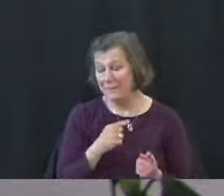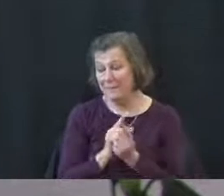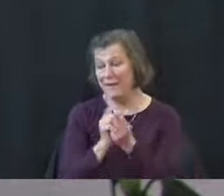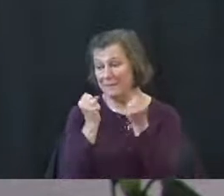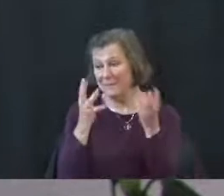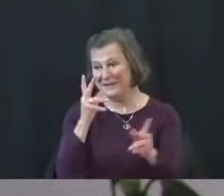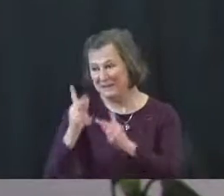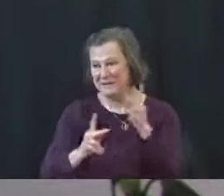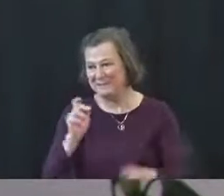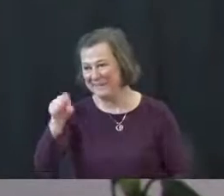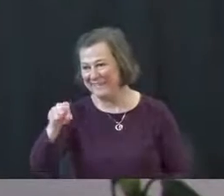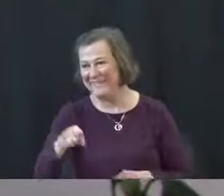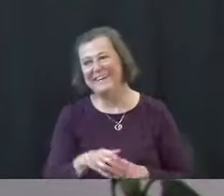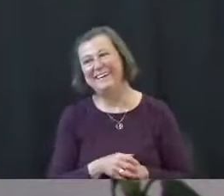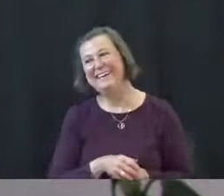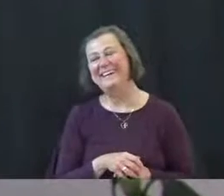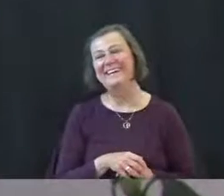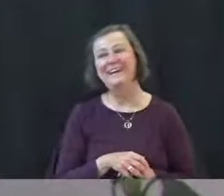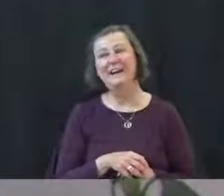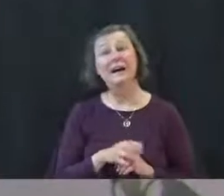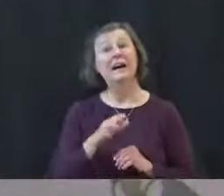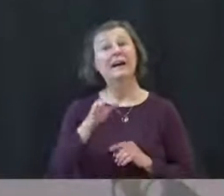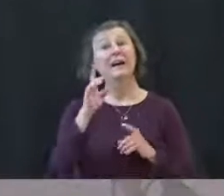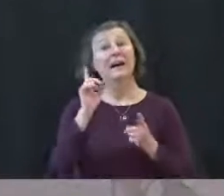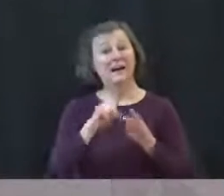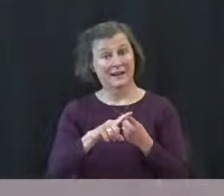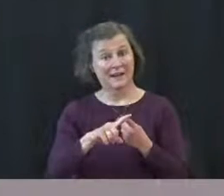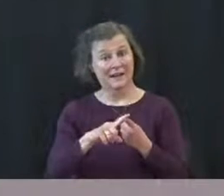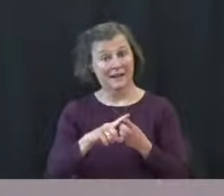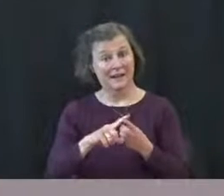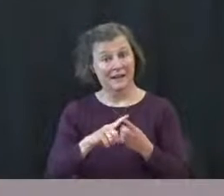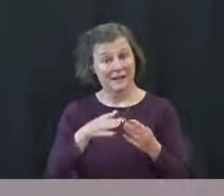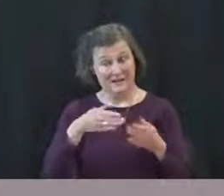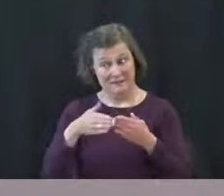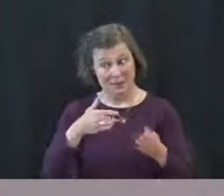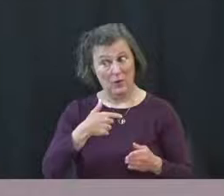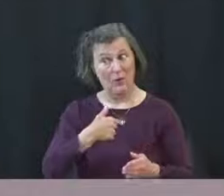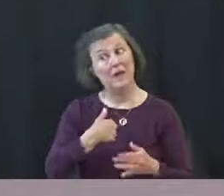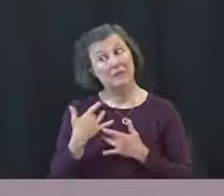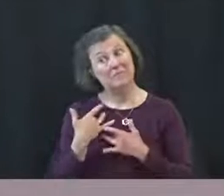I have. And even though I tend to be an introvert